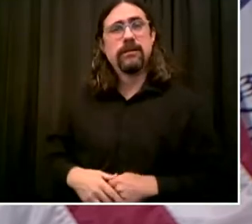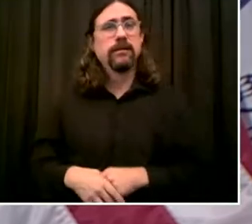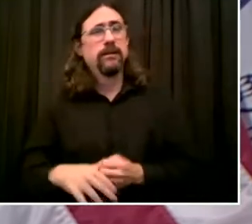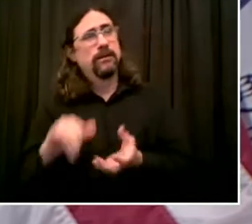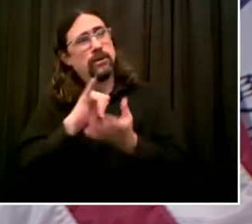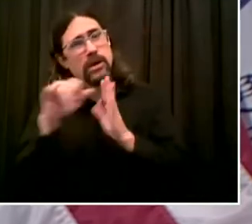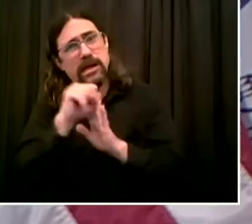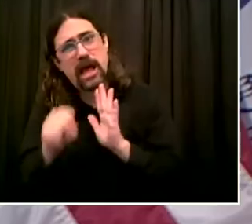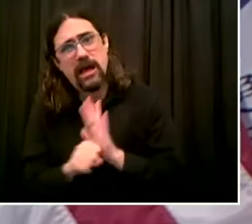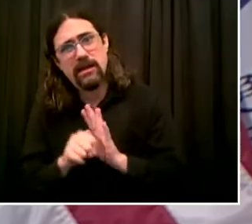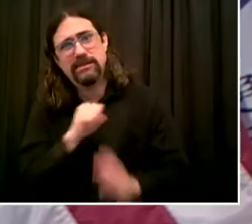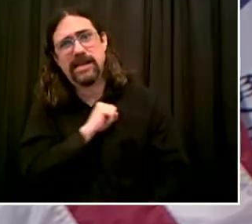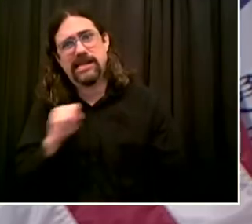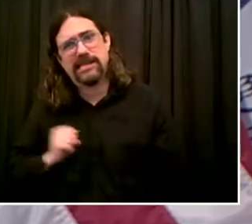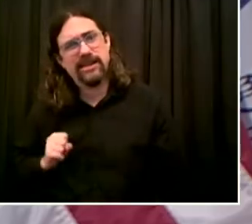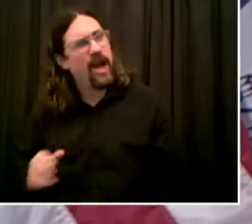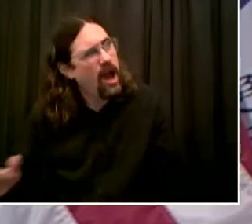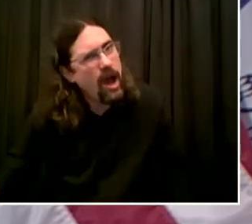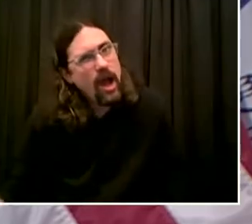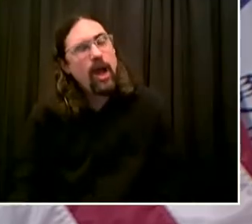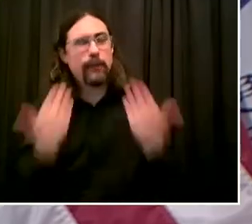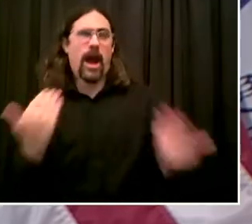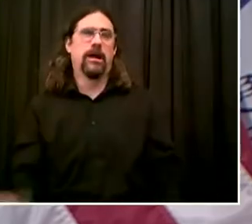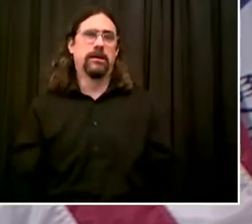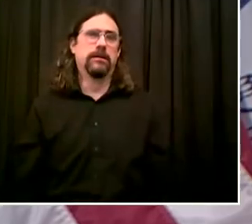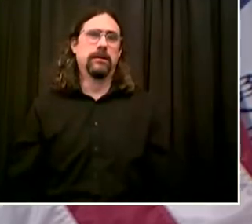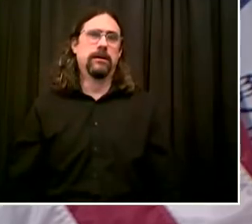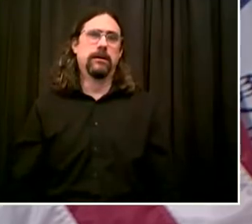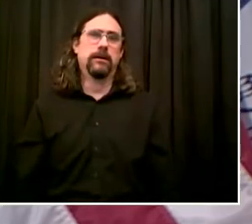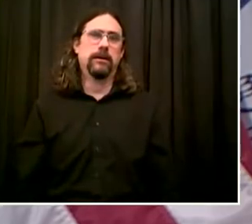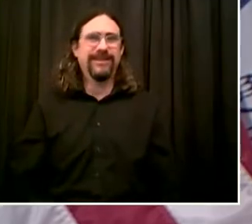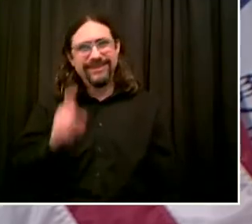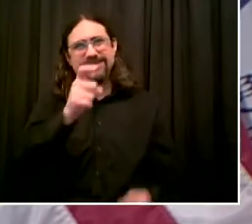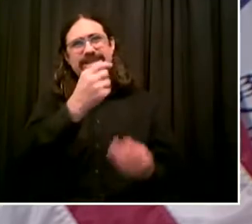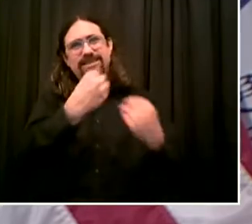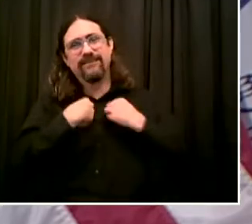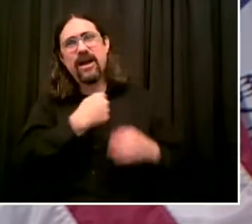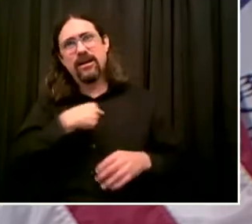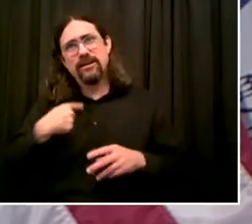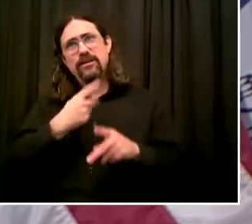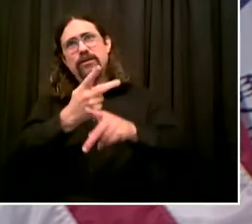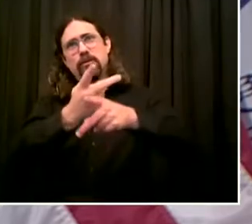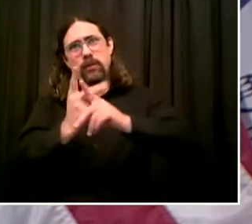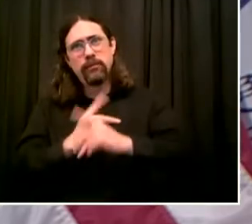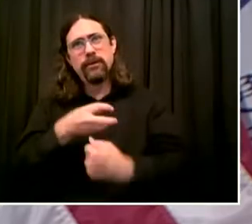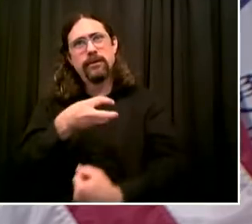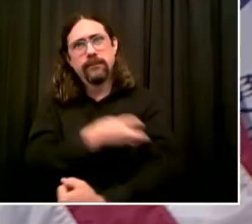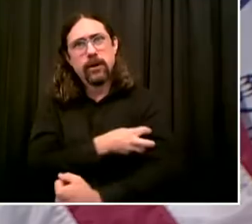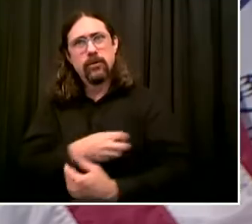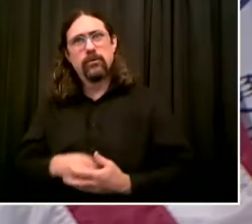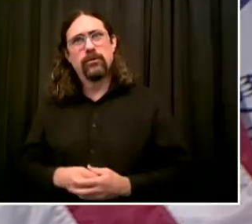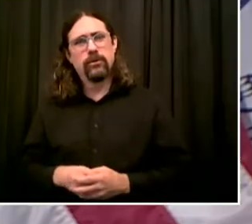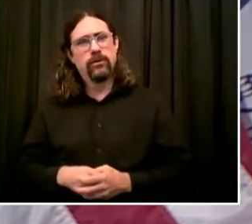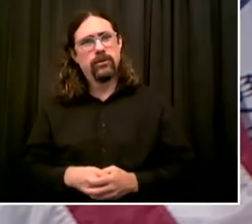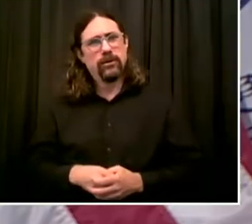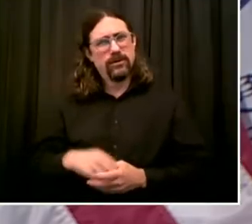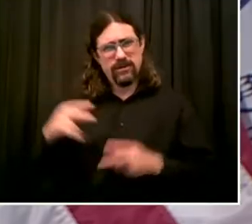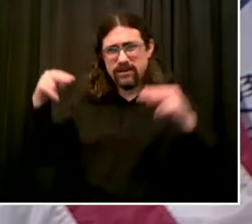THE ASTTE AND OF COURSE THEY